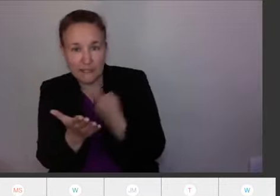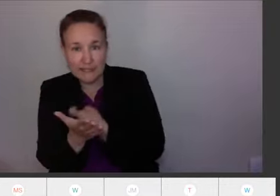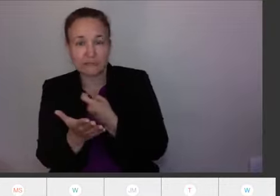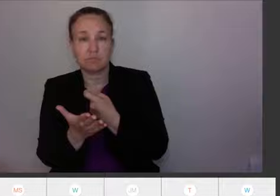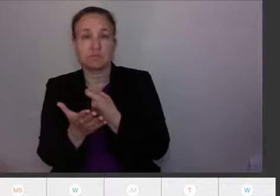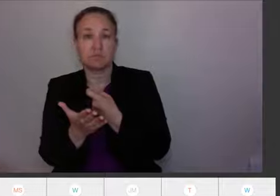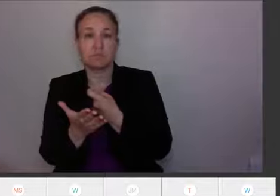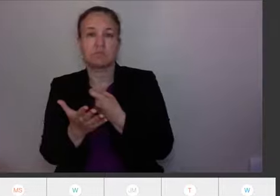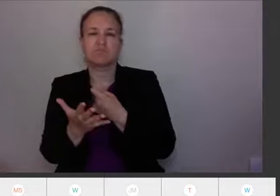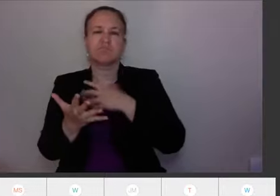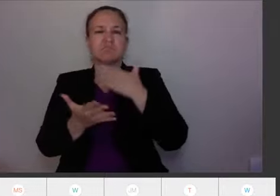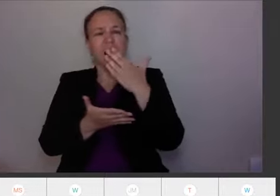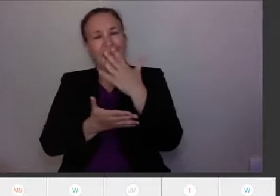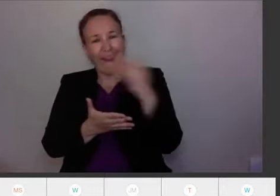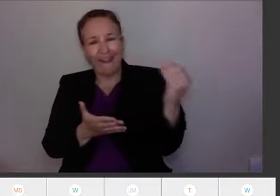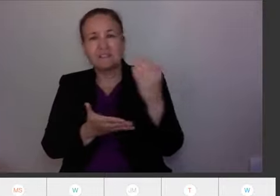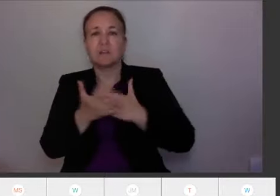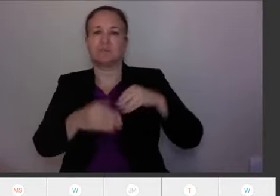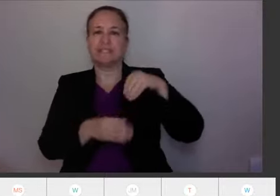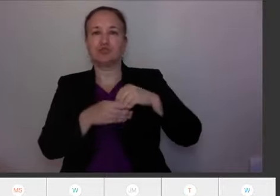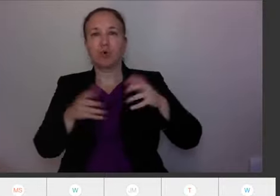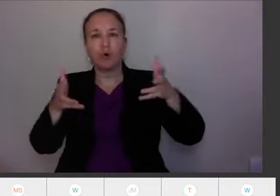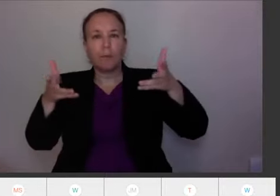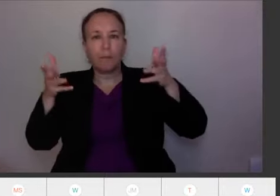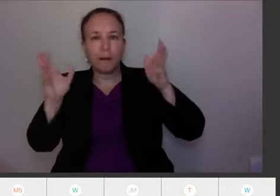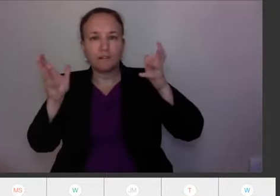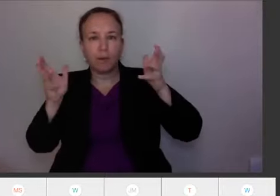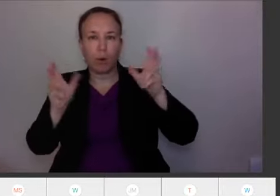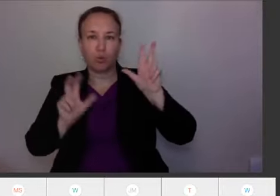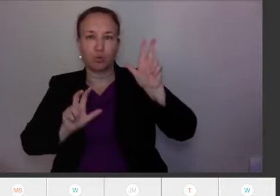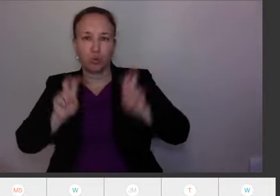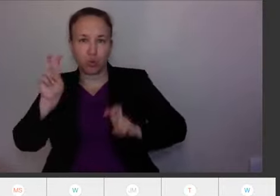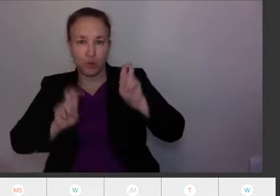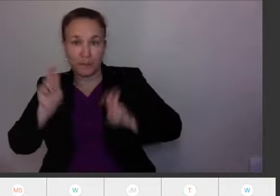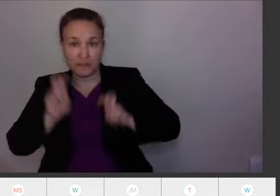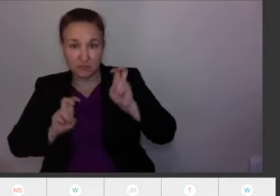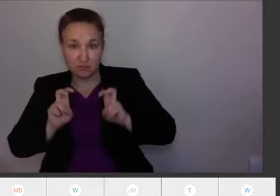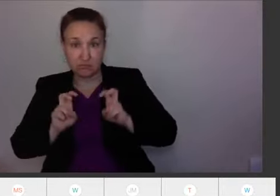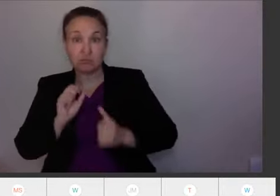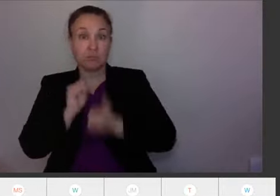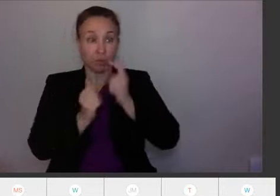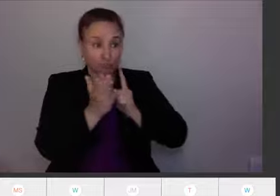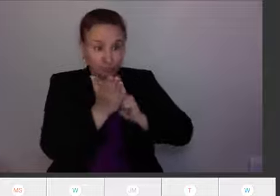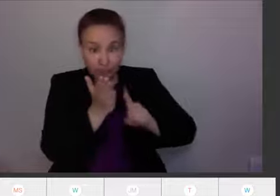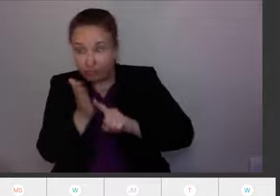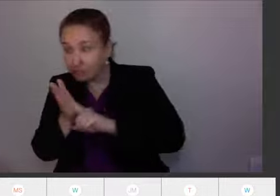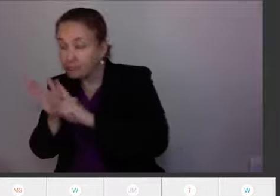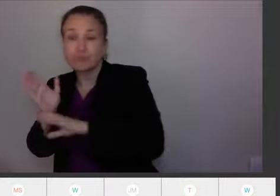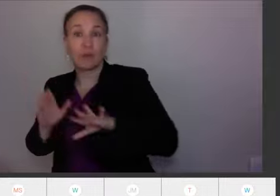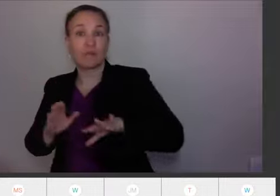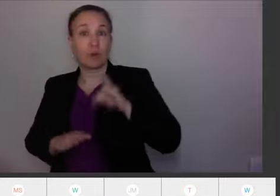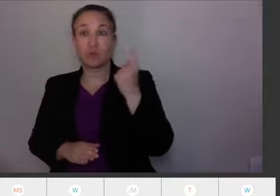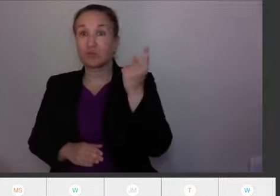some indoor basketball tournaments in the majority of the investigations individuals were not experiencing